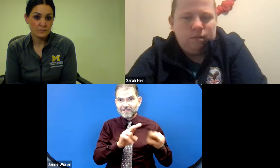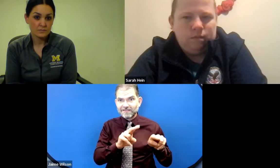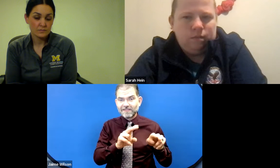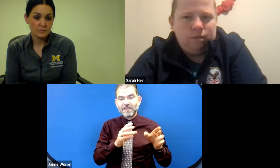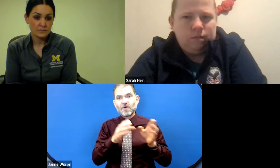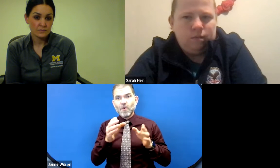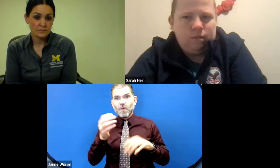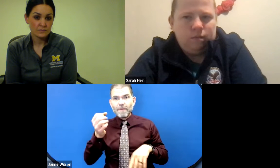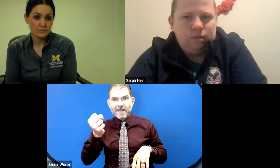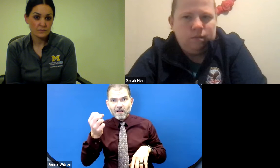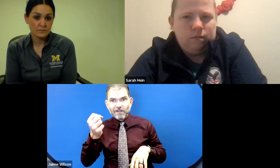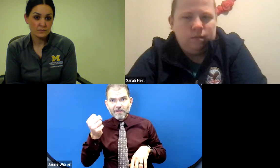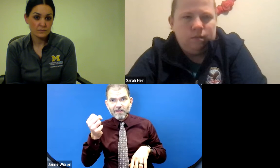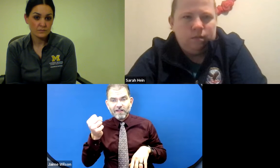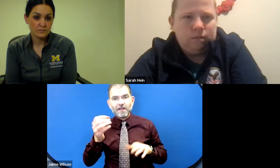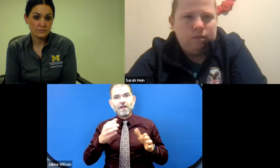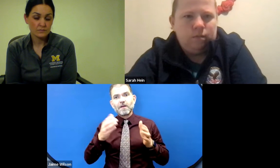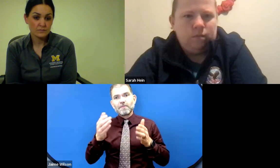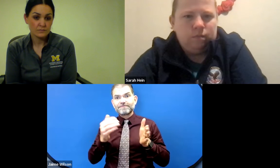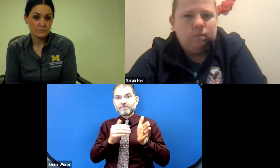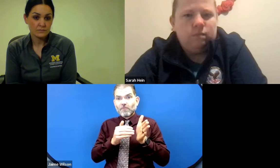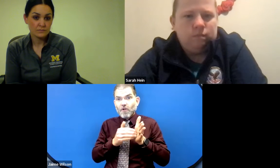ASL Interpreter: but you can also find B 12 and eggs milk